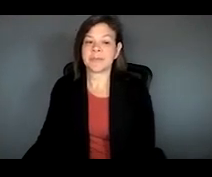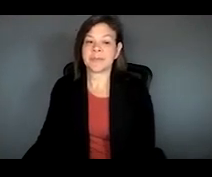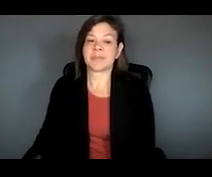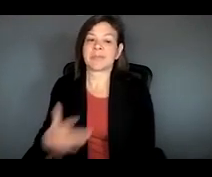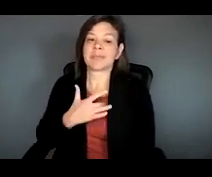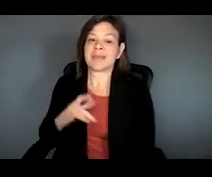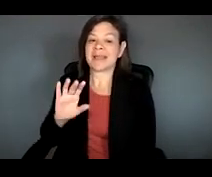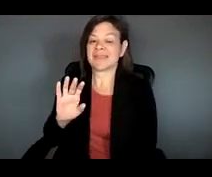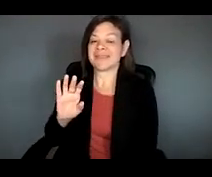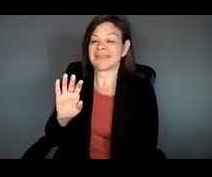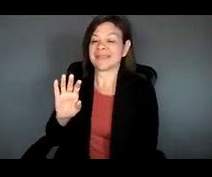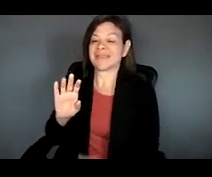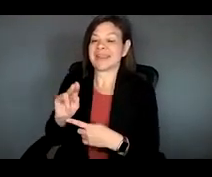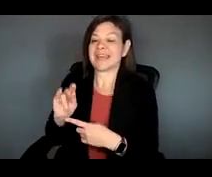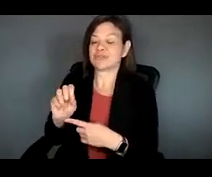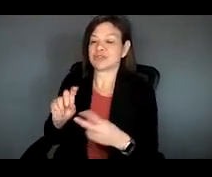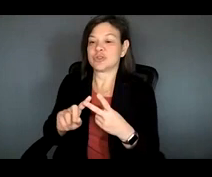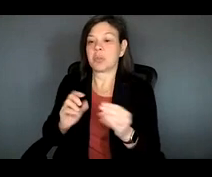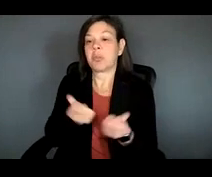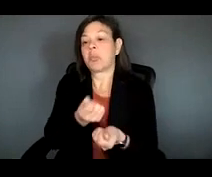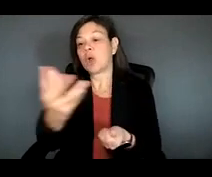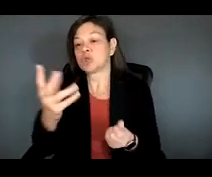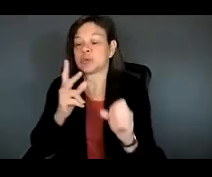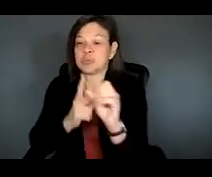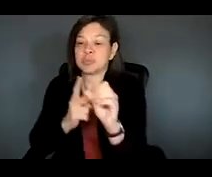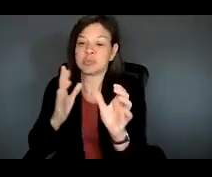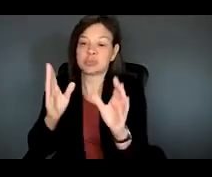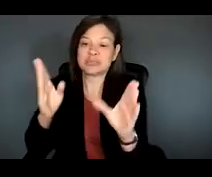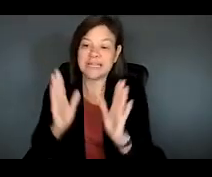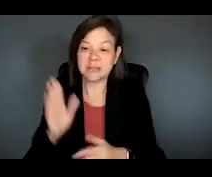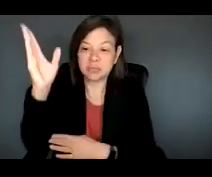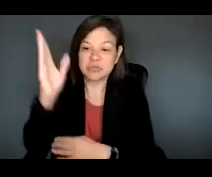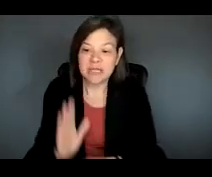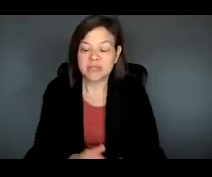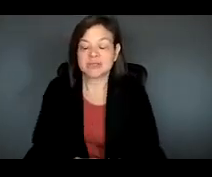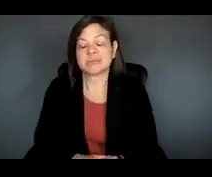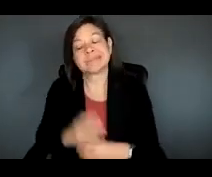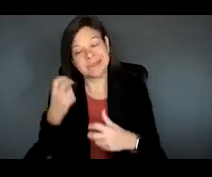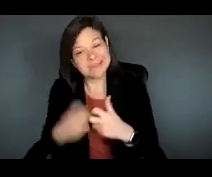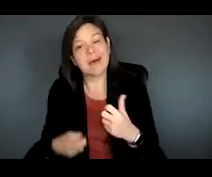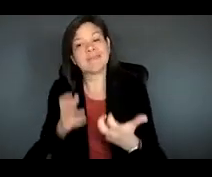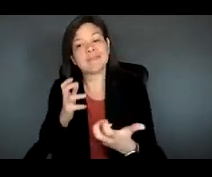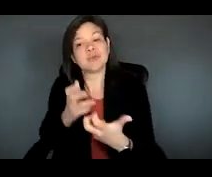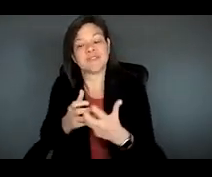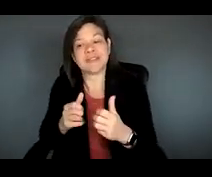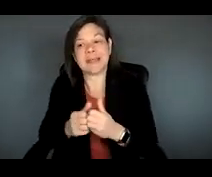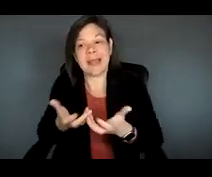multiple presenters, it can be tough to fit in an active and interactive piece. So just